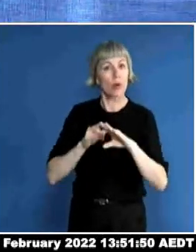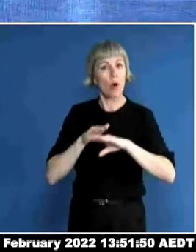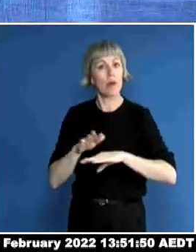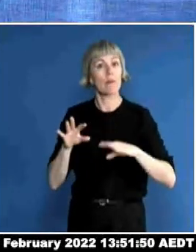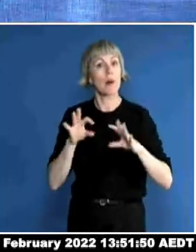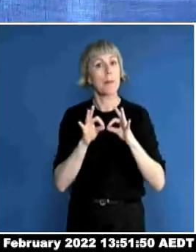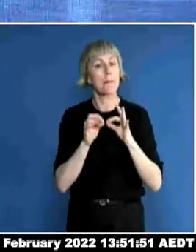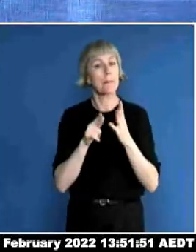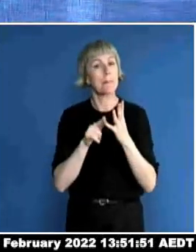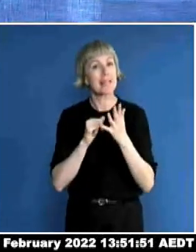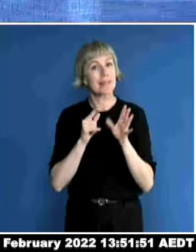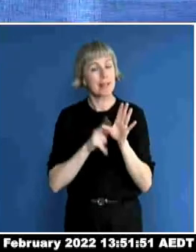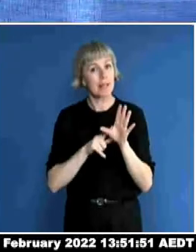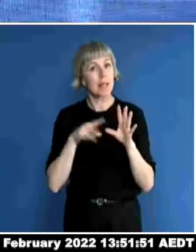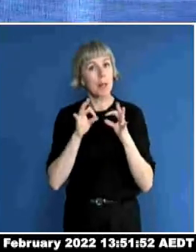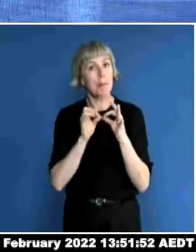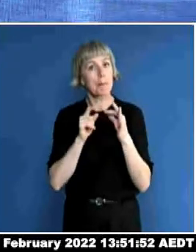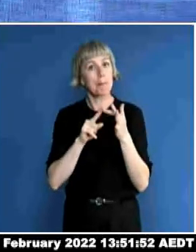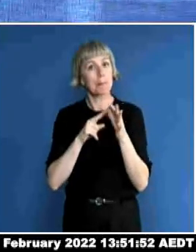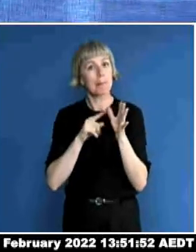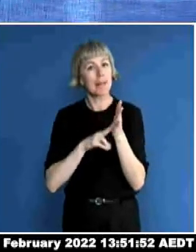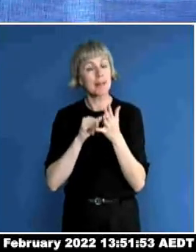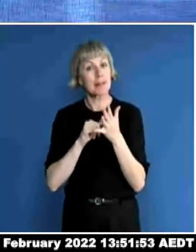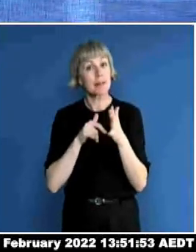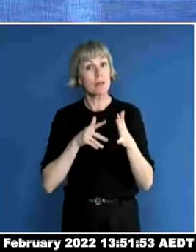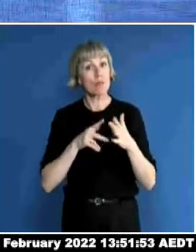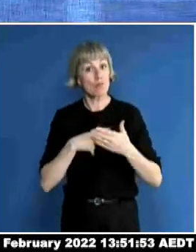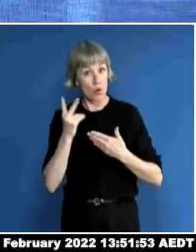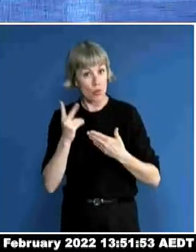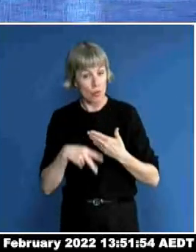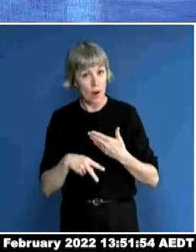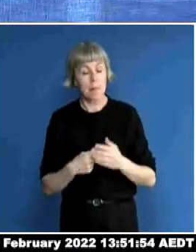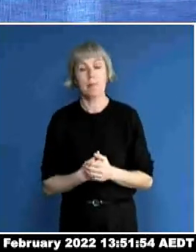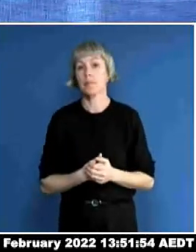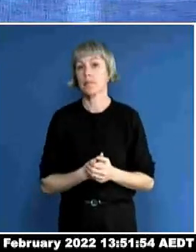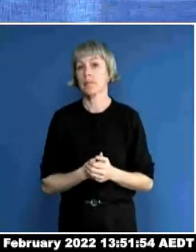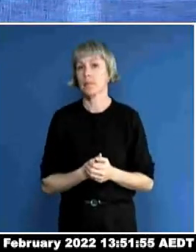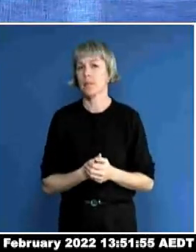pronunciation this morning may not be clear and I apologise for that.